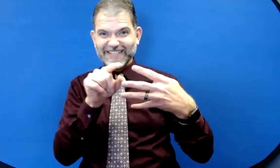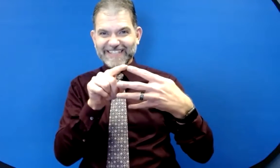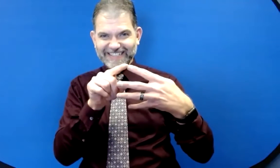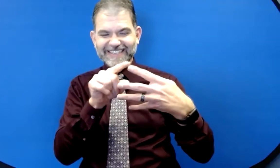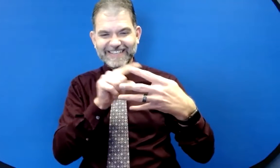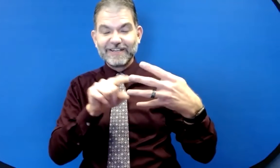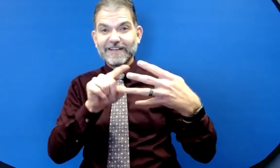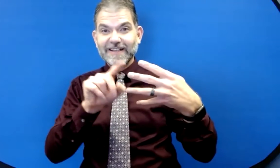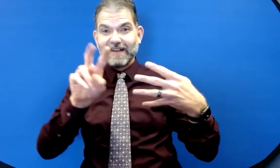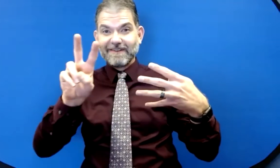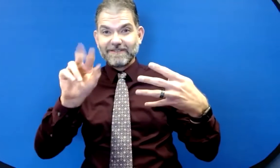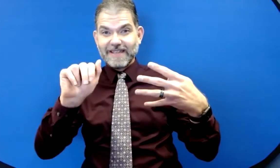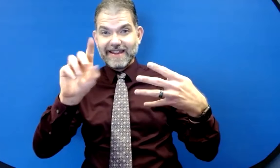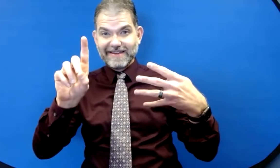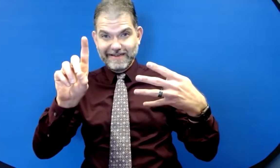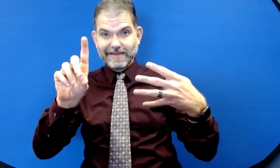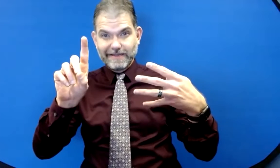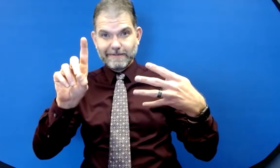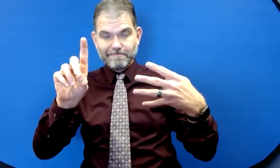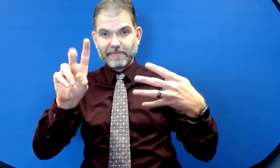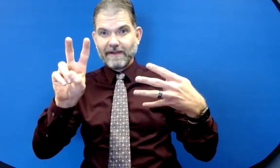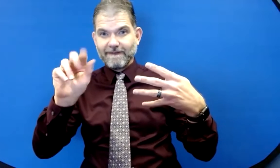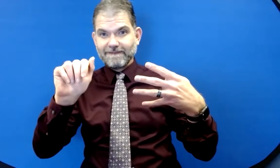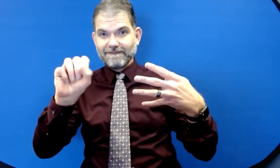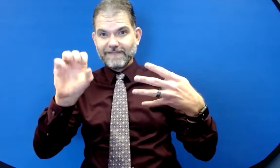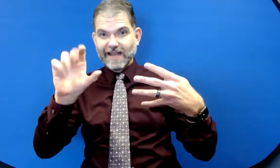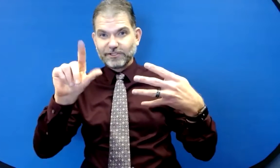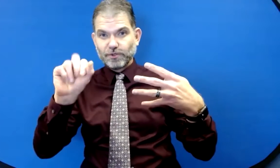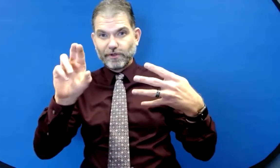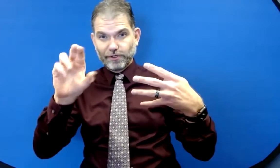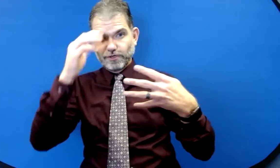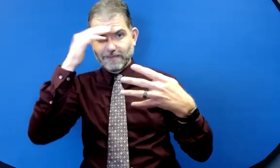ASL Interpreter: foremost common times in Alzheimer's, the most common type of dementia vascular dementia.